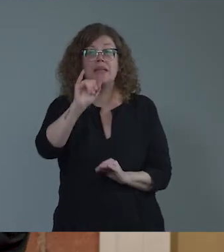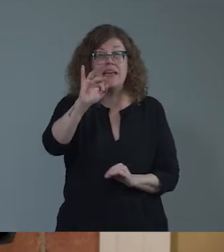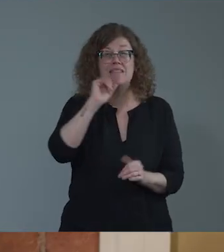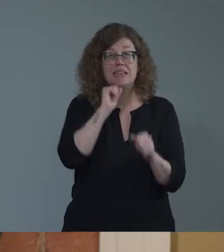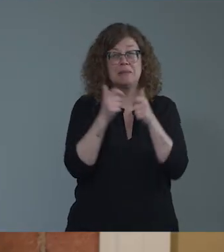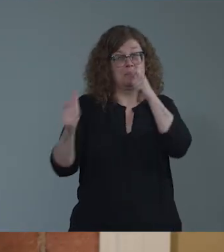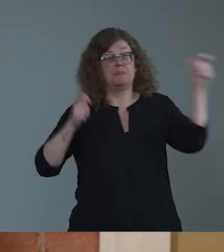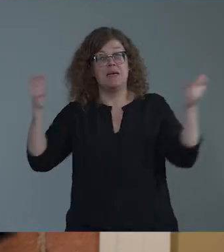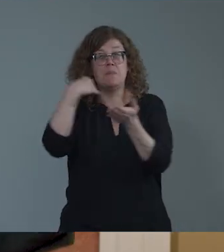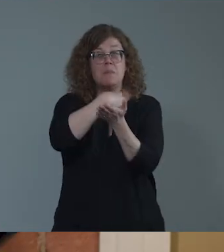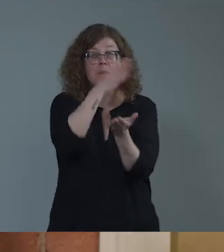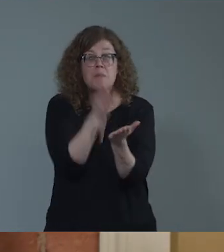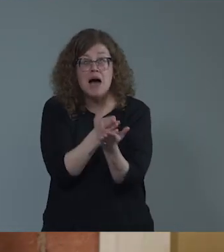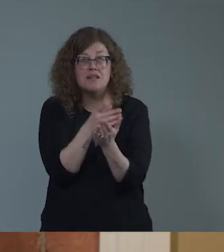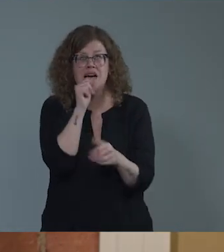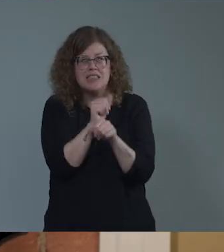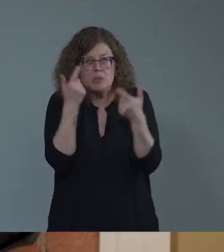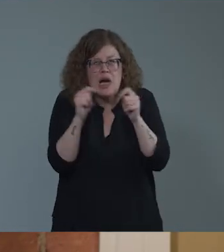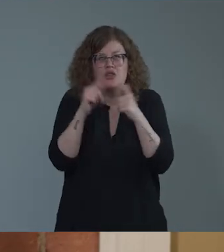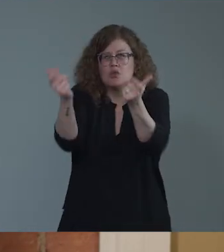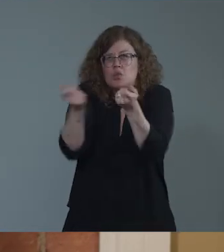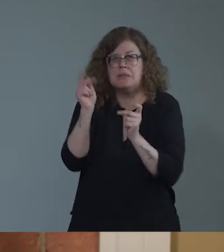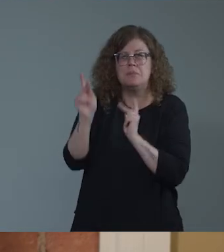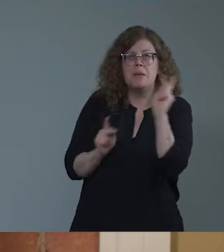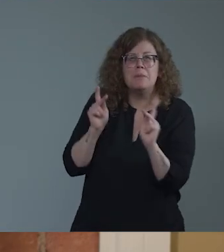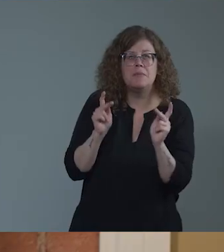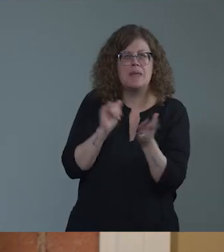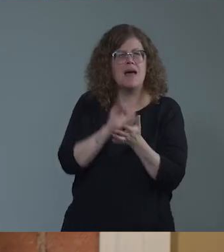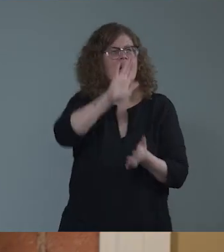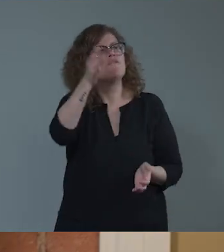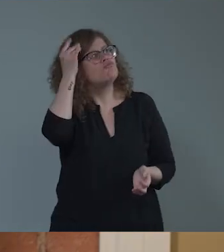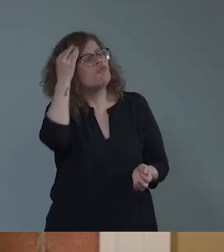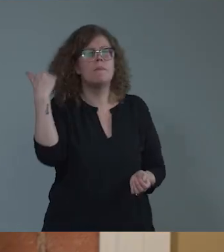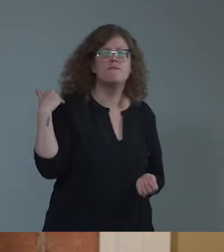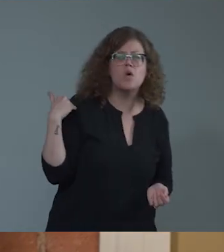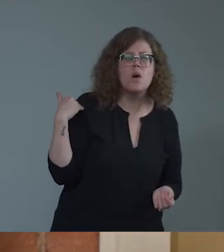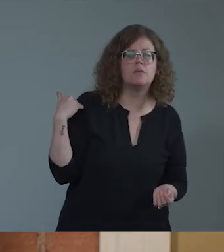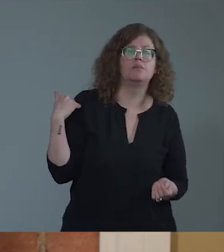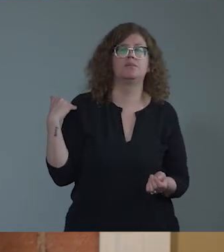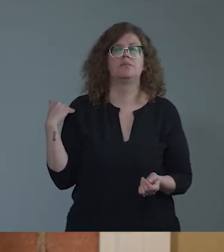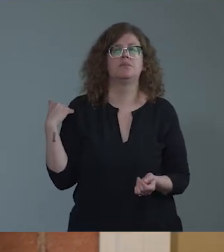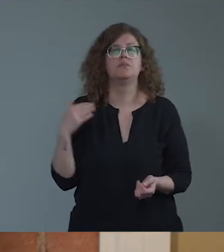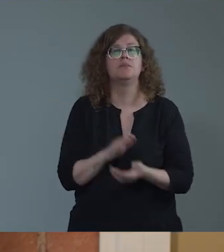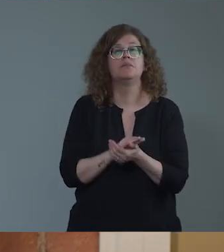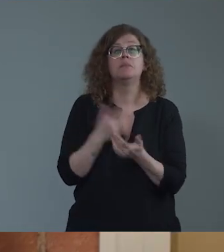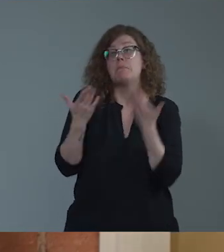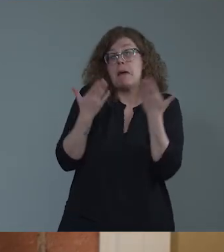maybe you haven't thought of before, maybe people from outside your community who can bring some new energy and vibrancy in, then you want to look at posting to social media.